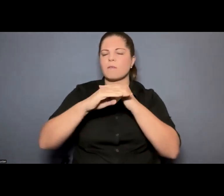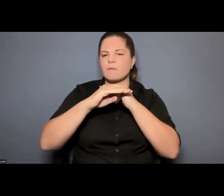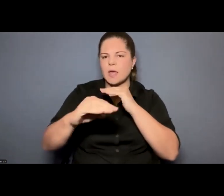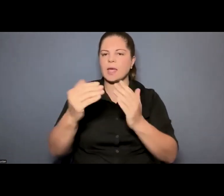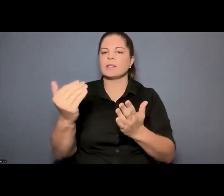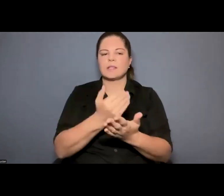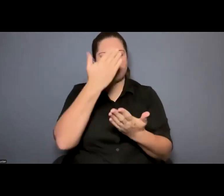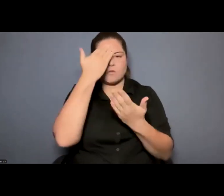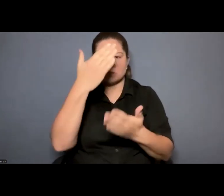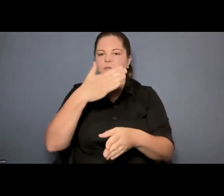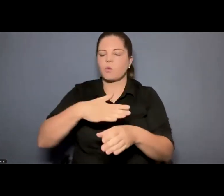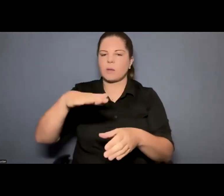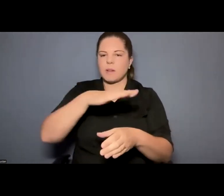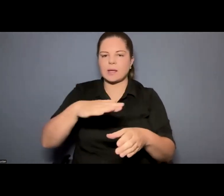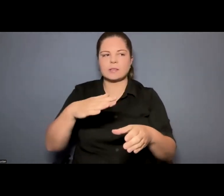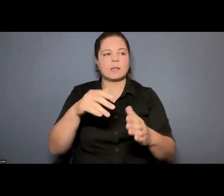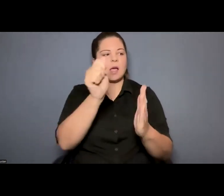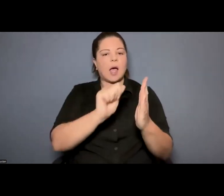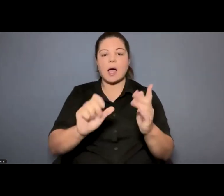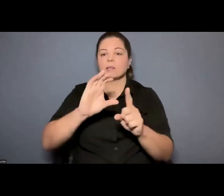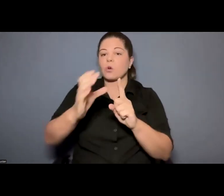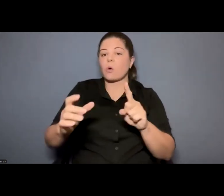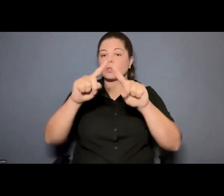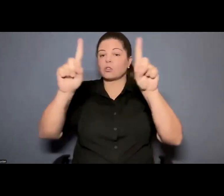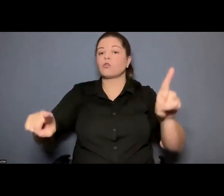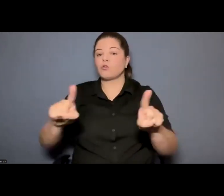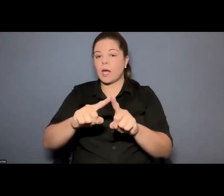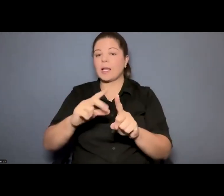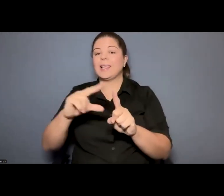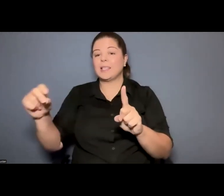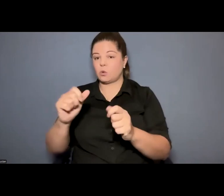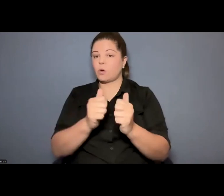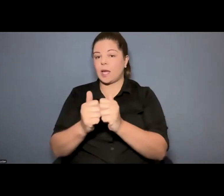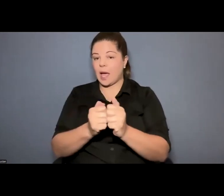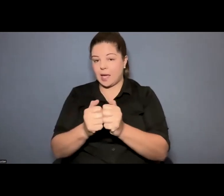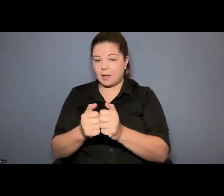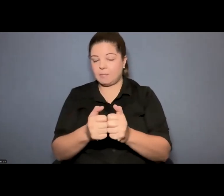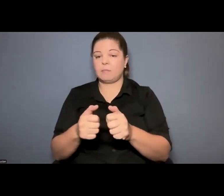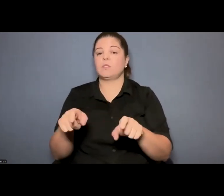culture and screen and digital games sector. Creative Workplaces aims to improve workplace